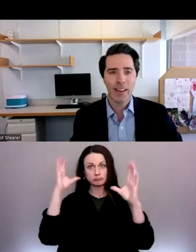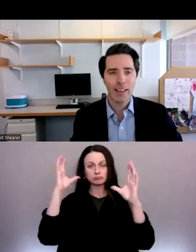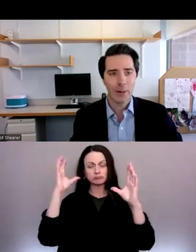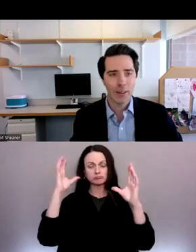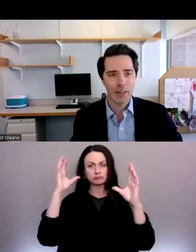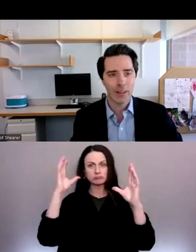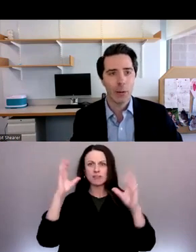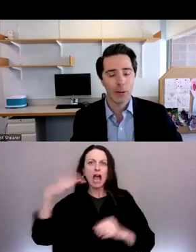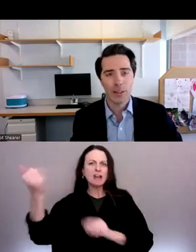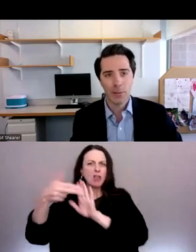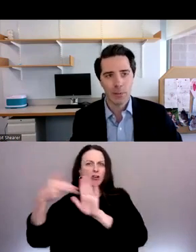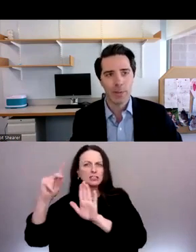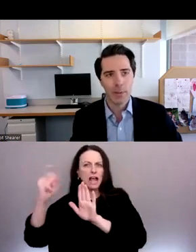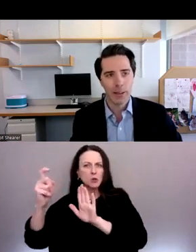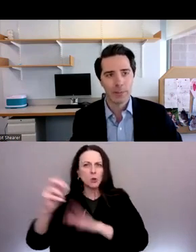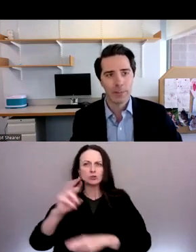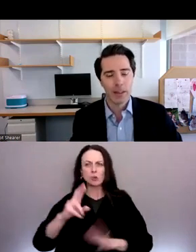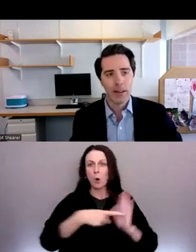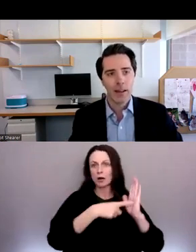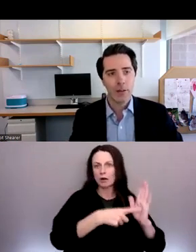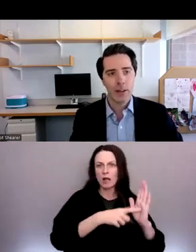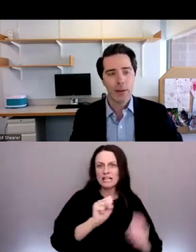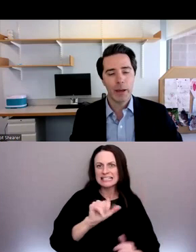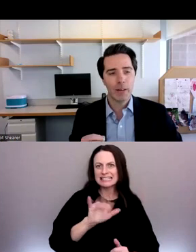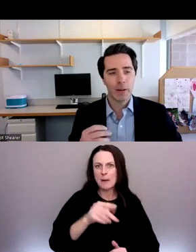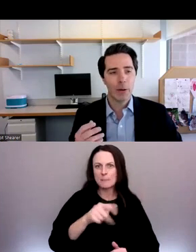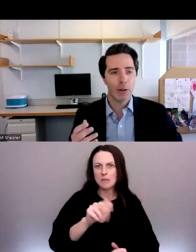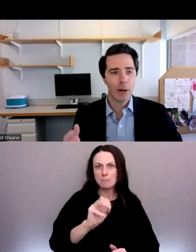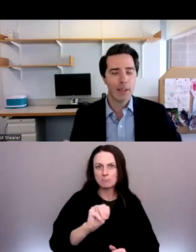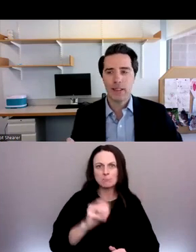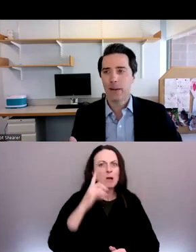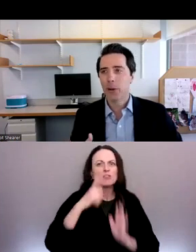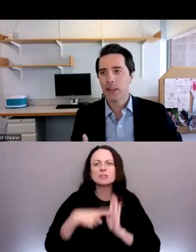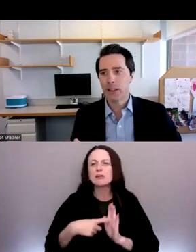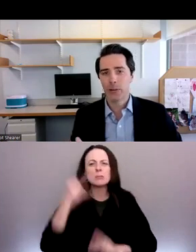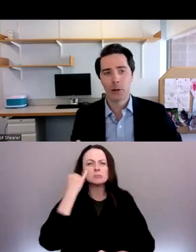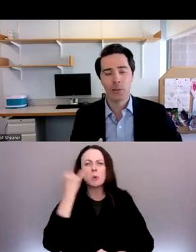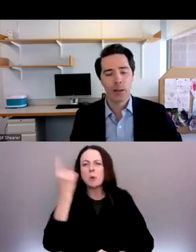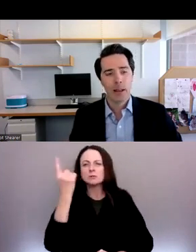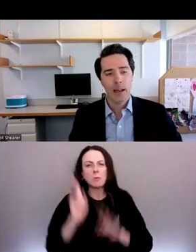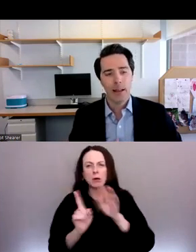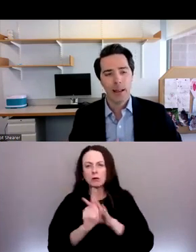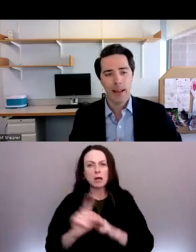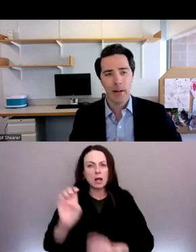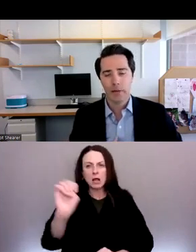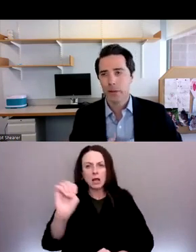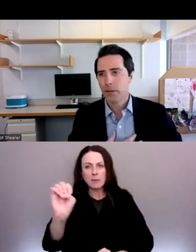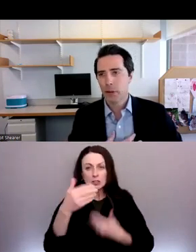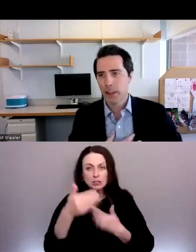diagnosis or symptom I mean if you think about someone who comes into the